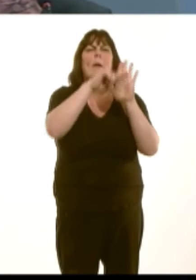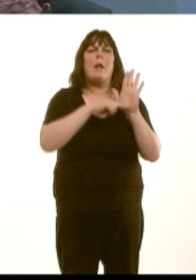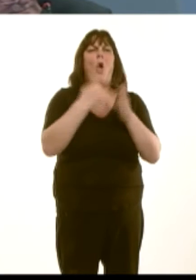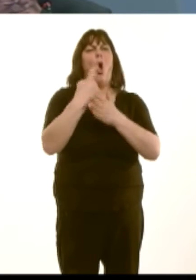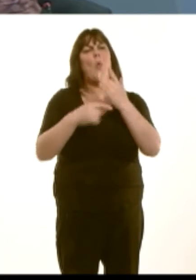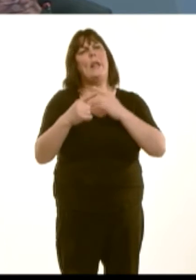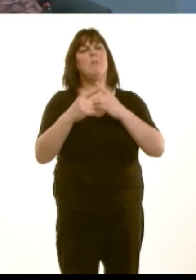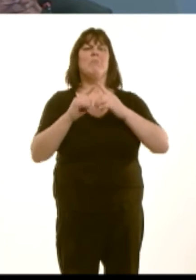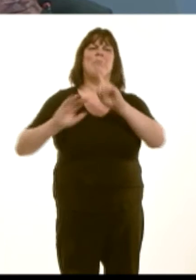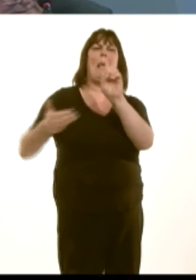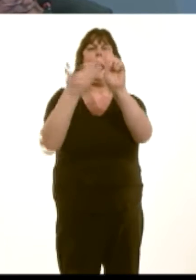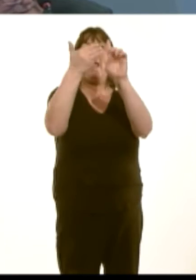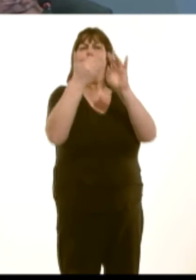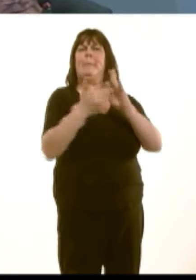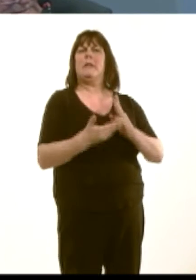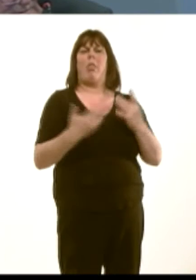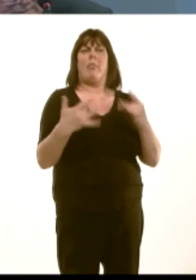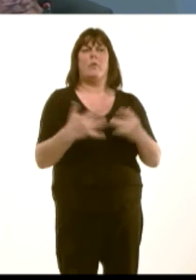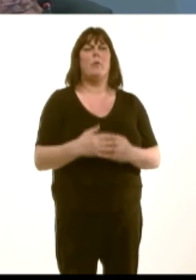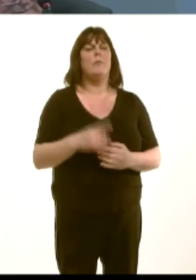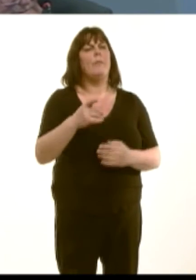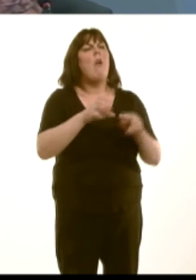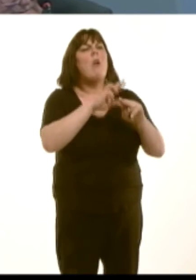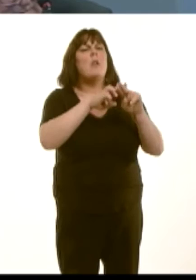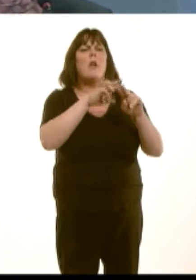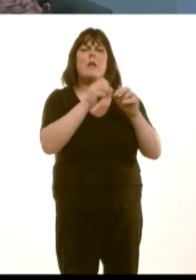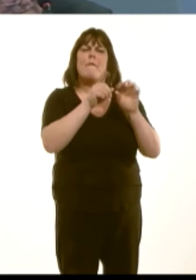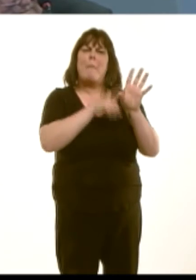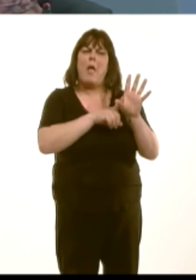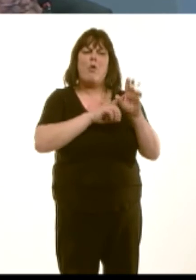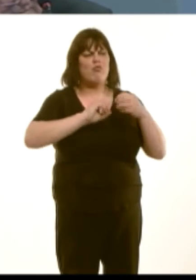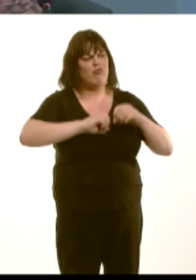Do you not believe that the model of the Cardiff bay regeneration board, when it regenerated